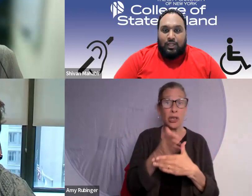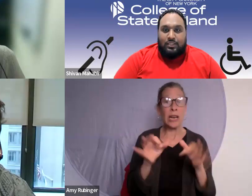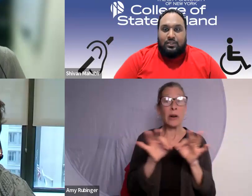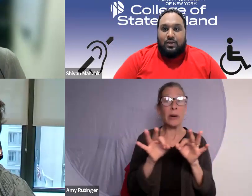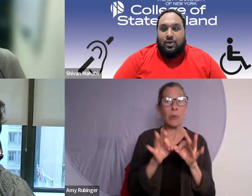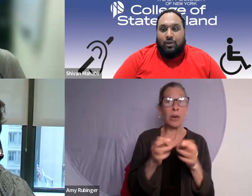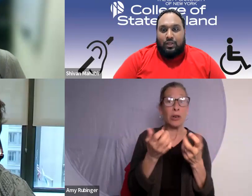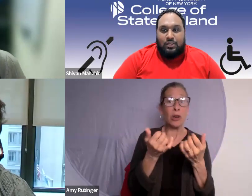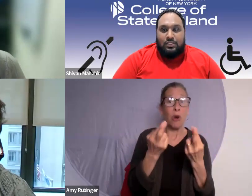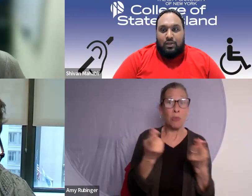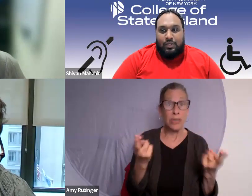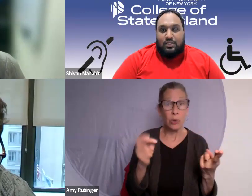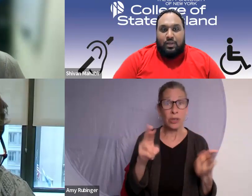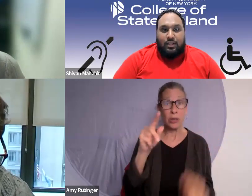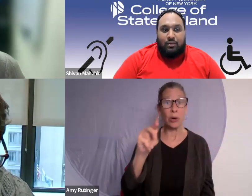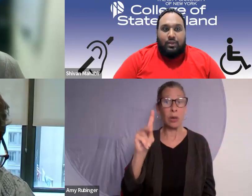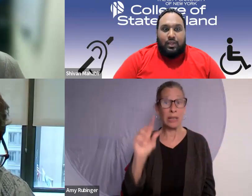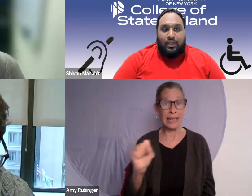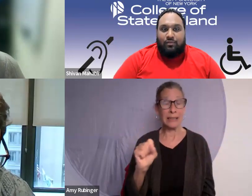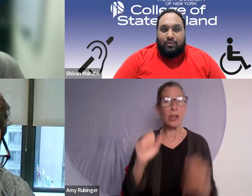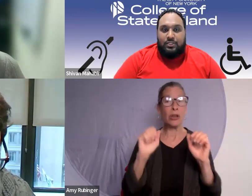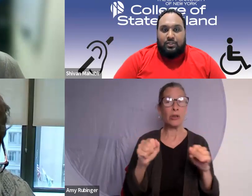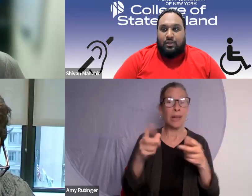links with others, you may submit that and information, you